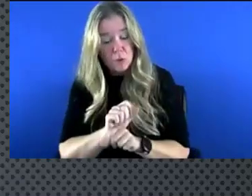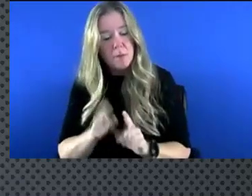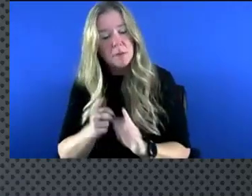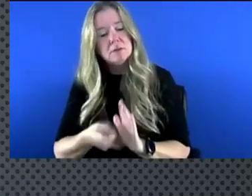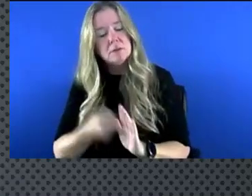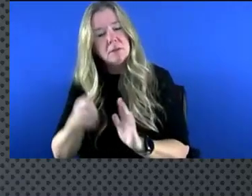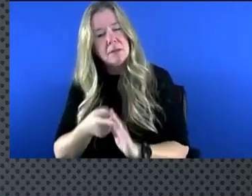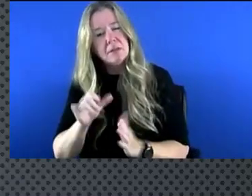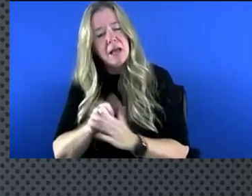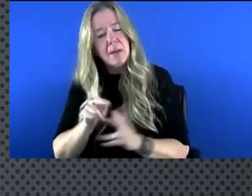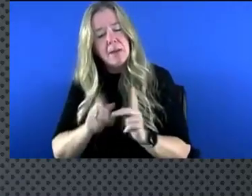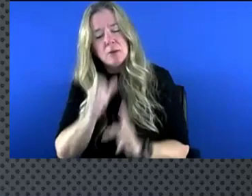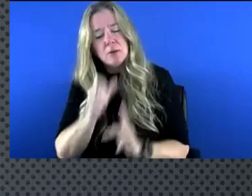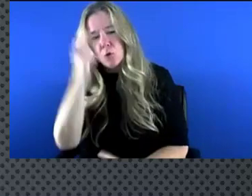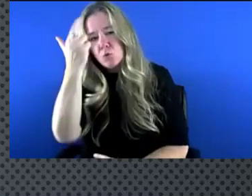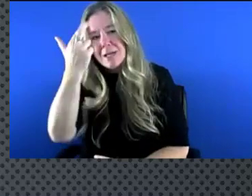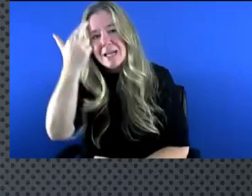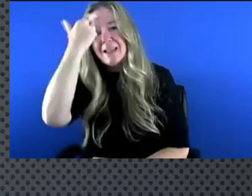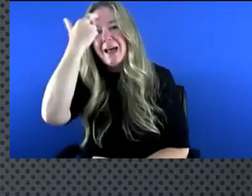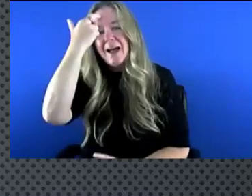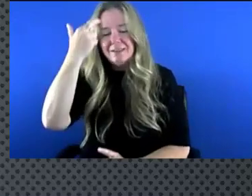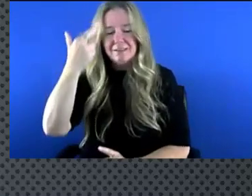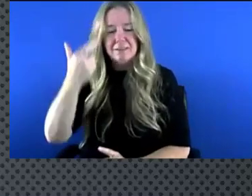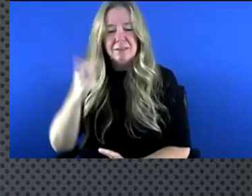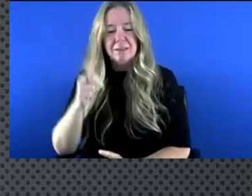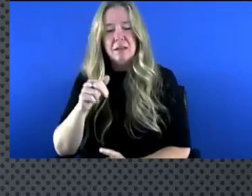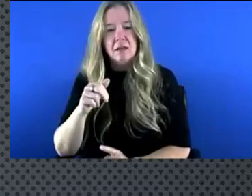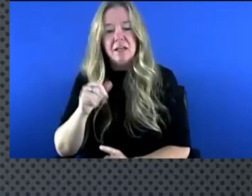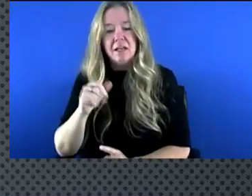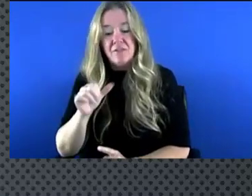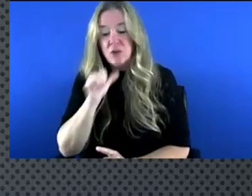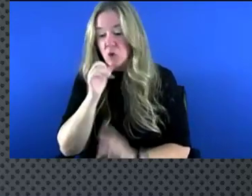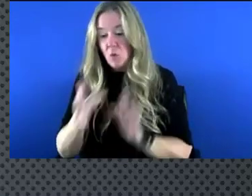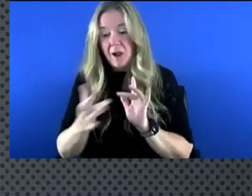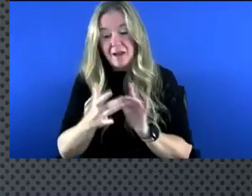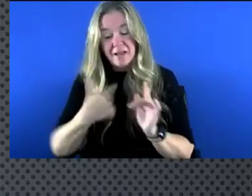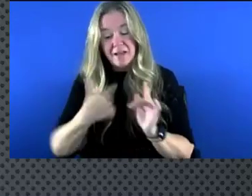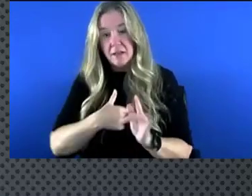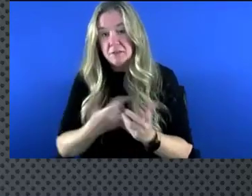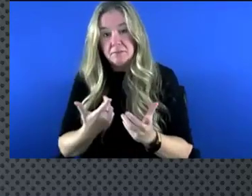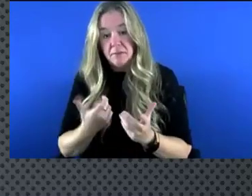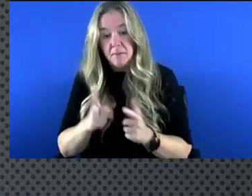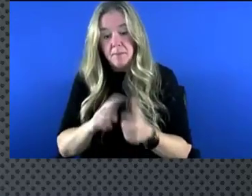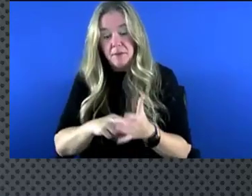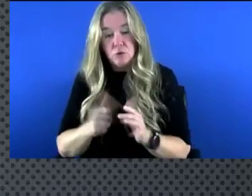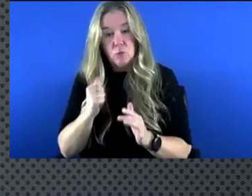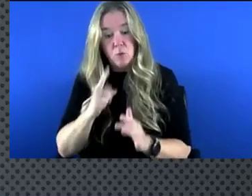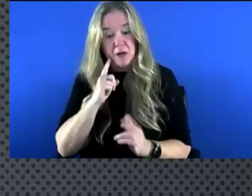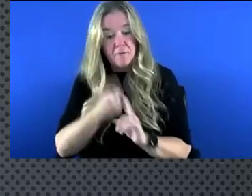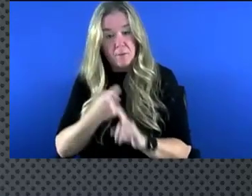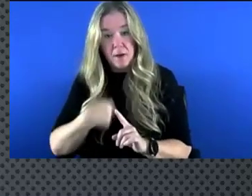it's that people don't realize that unless they reach out to us you won't hear from us. And we do try to do